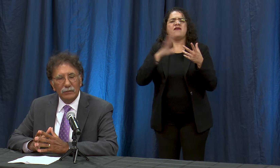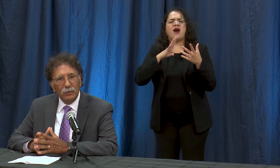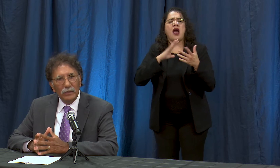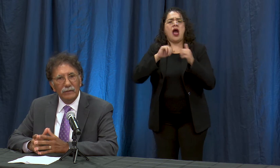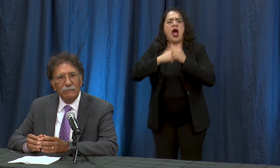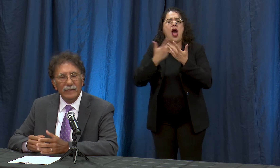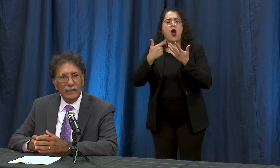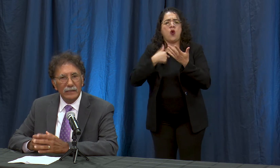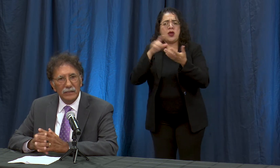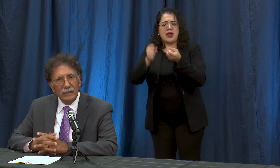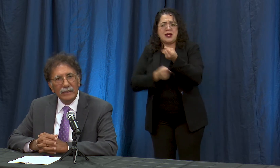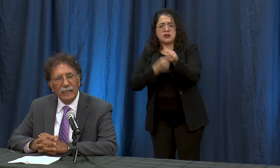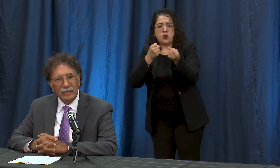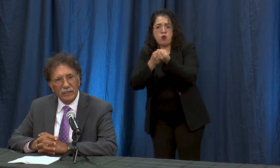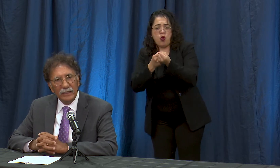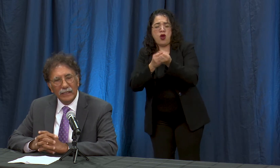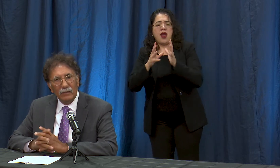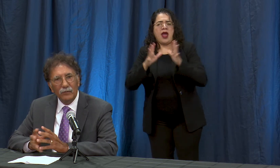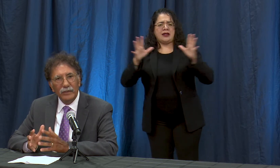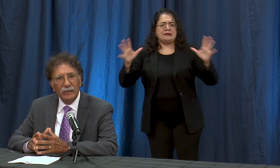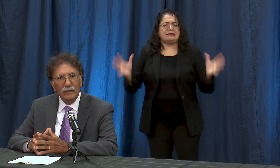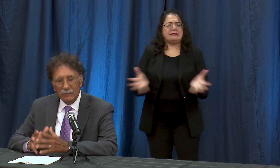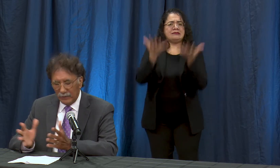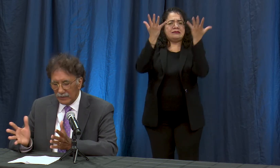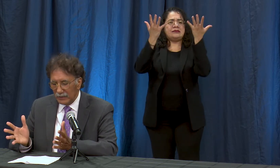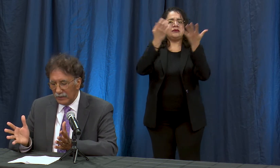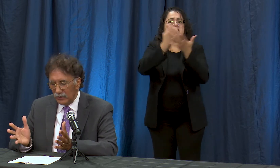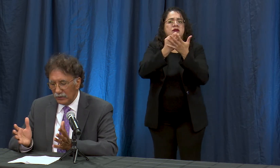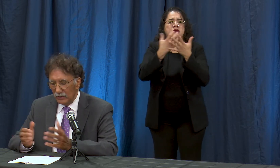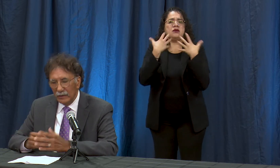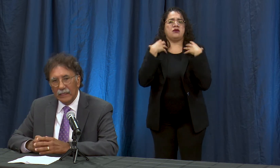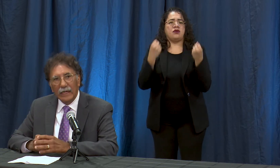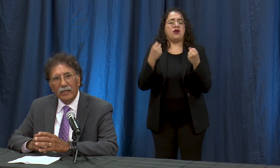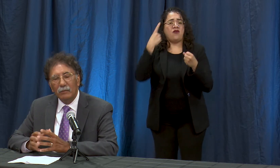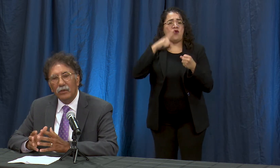Port, as a city, as a state of California, but as a nation. Number